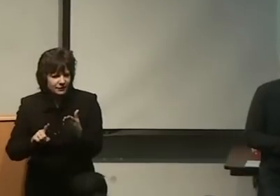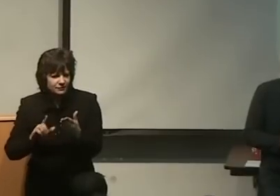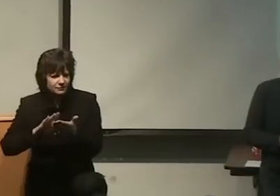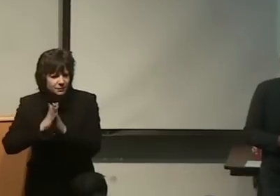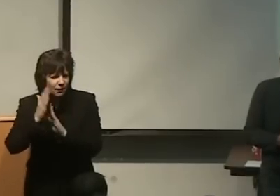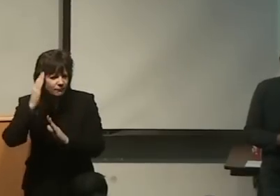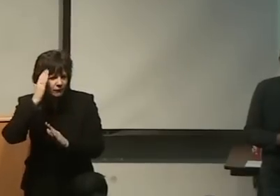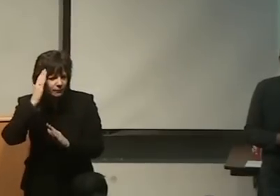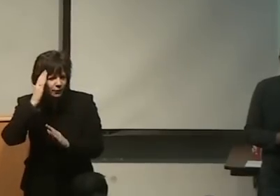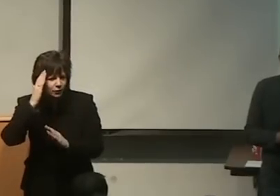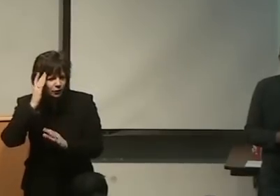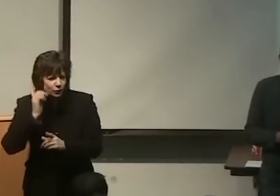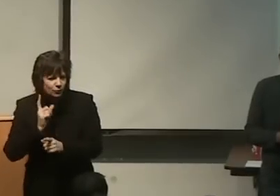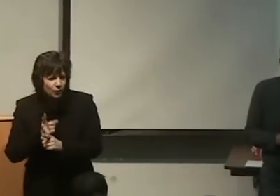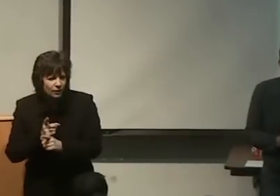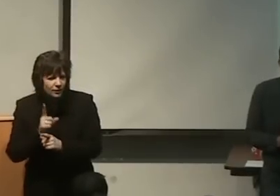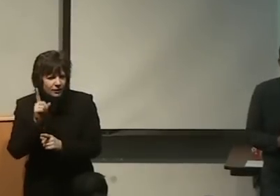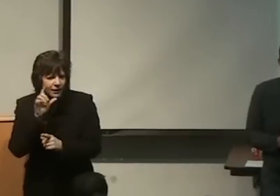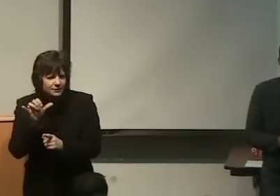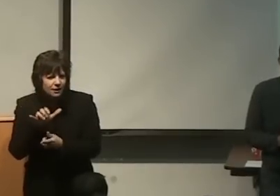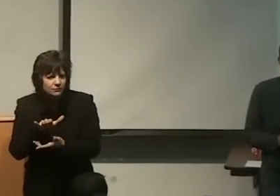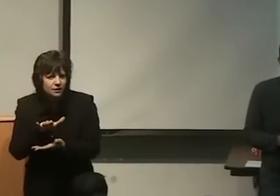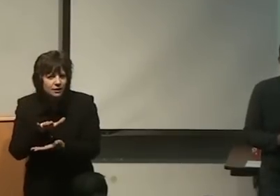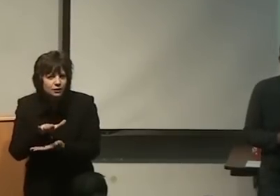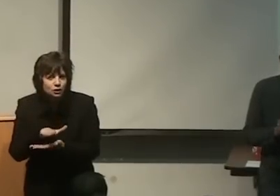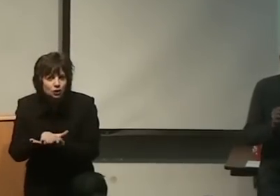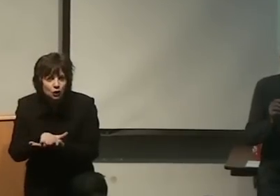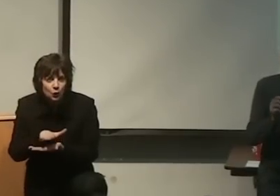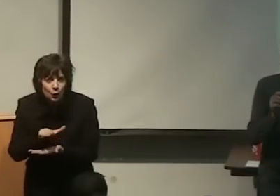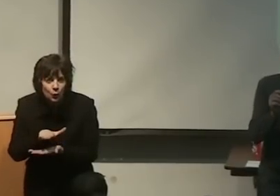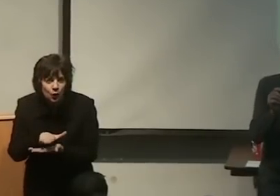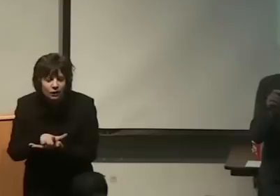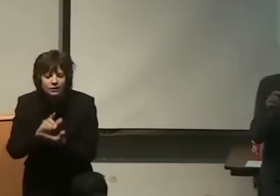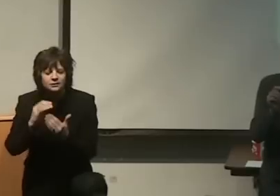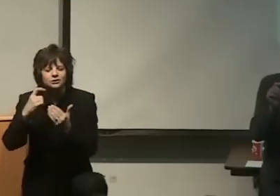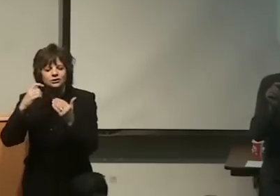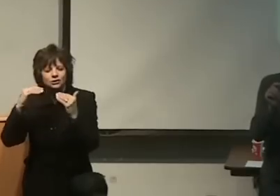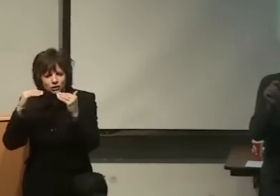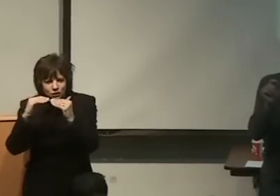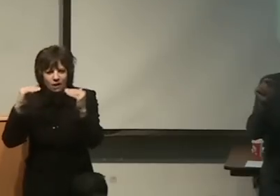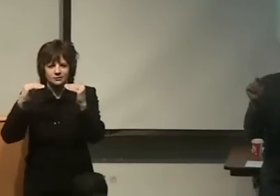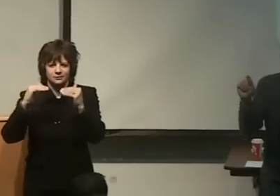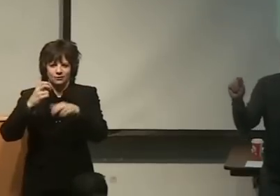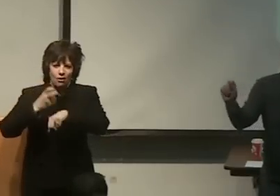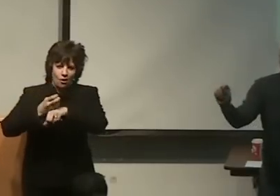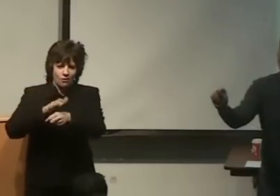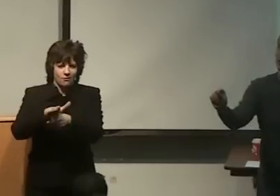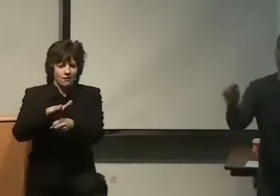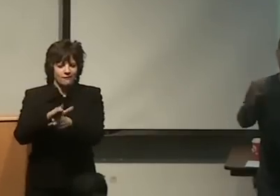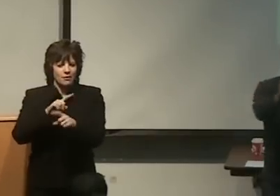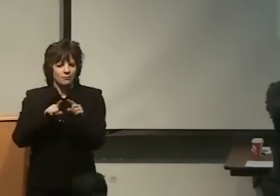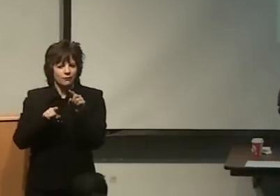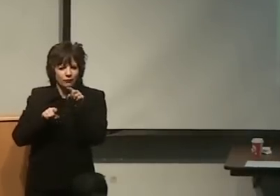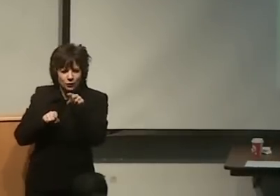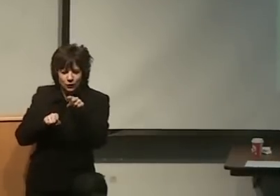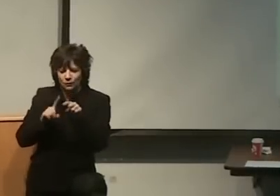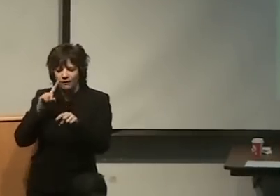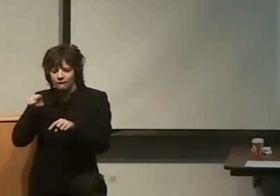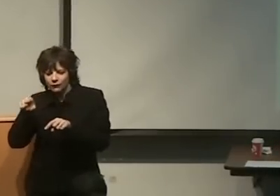It sounds like school should be. It should be just hard enough. But just hard enough for you and just hard enough for you and just hard enough for you.